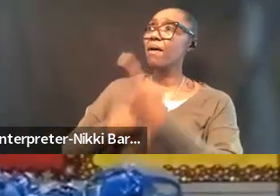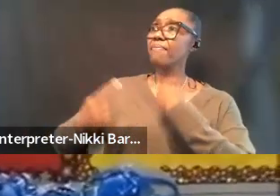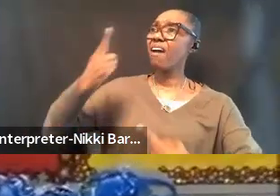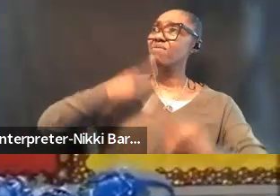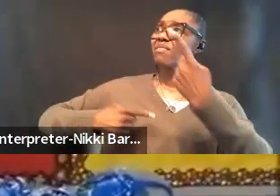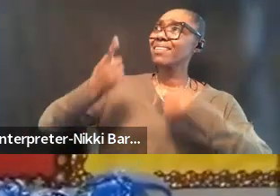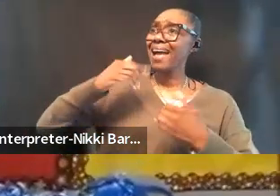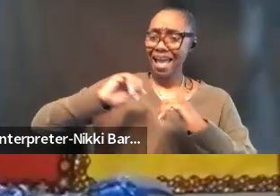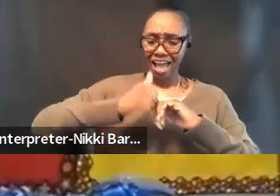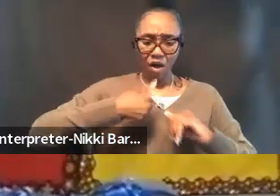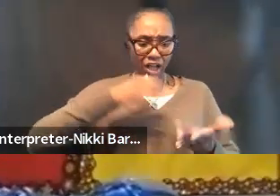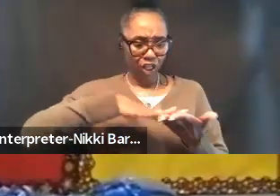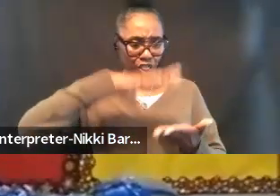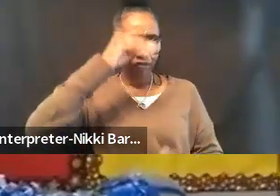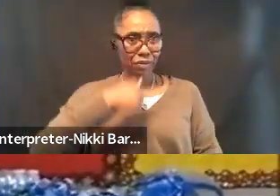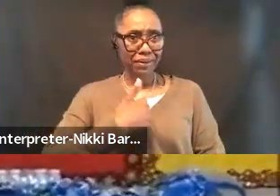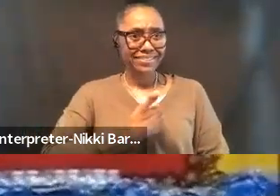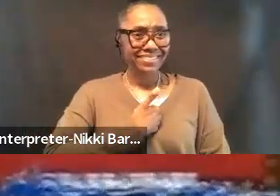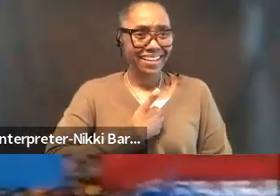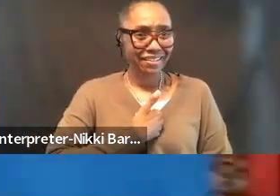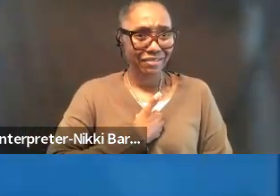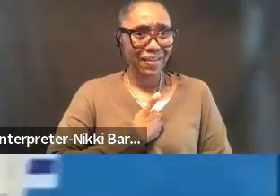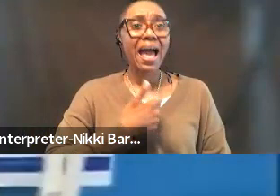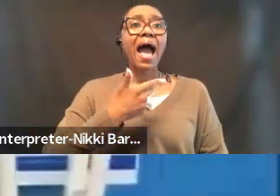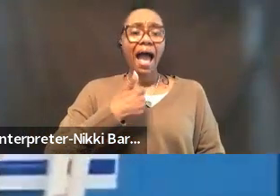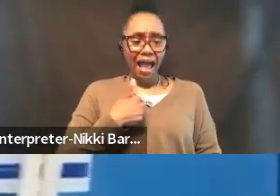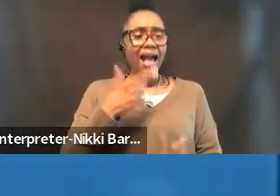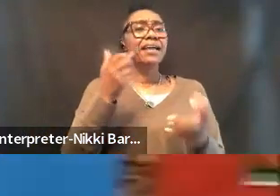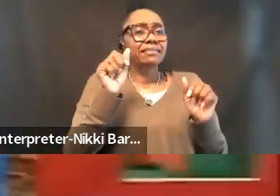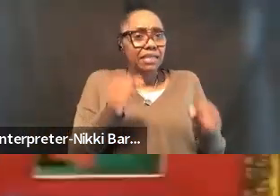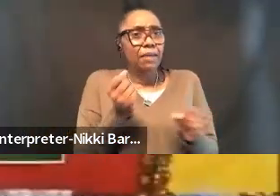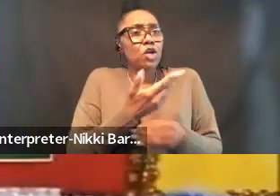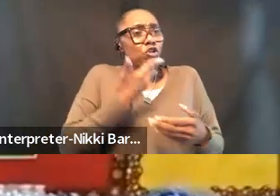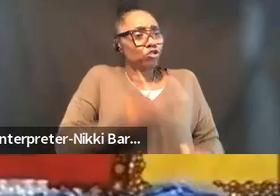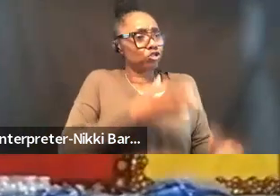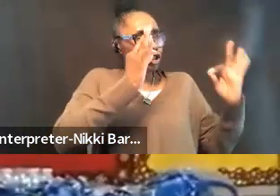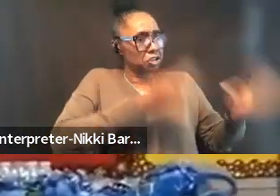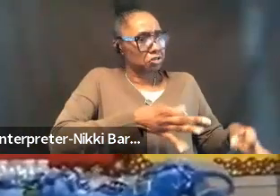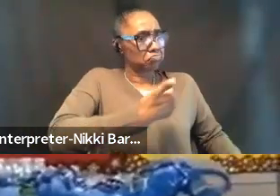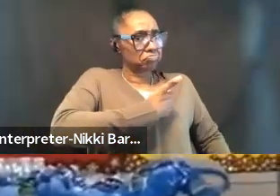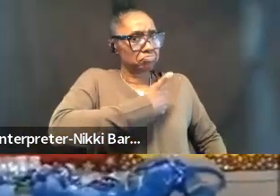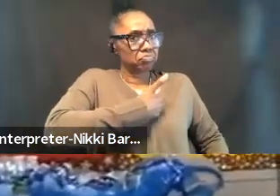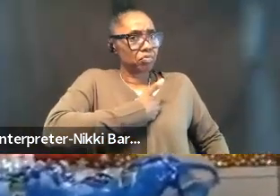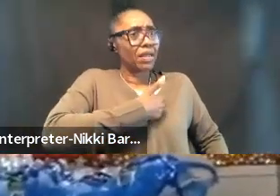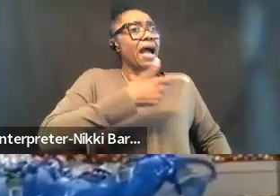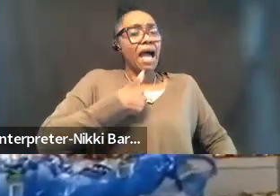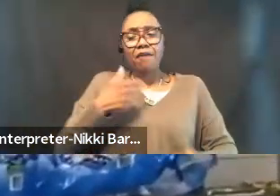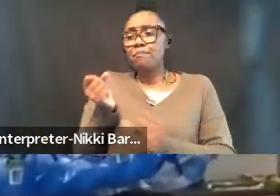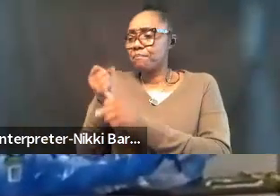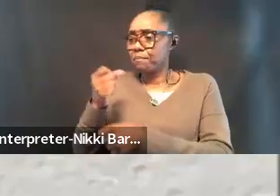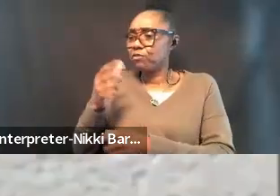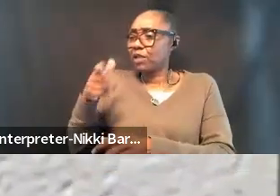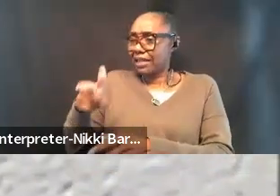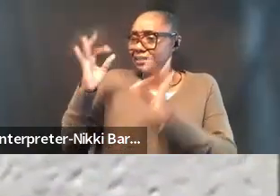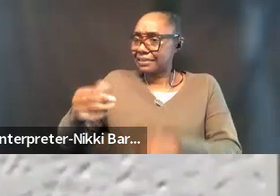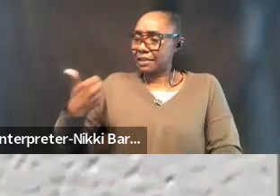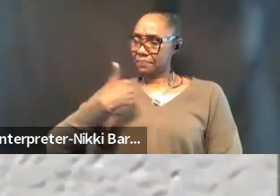So I learned to make good decisions. By making decisions.